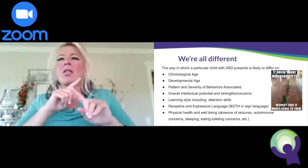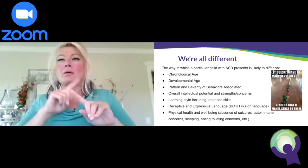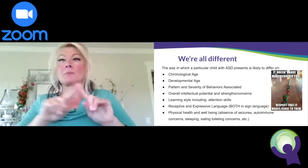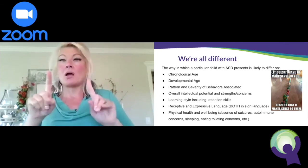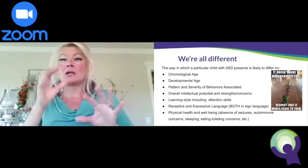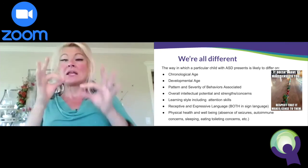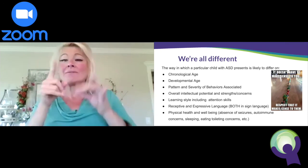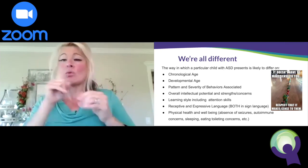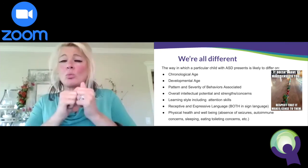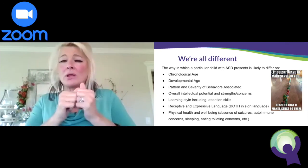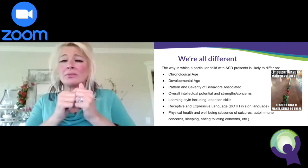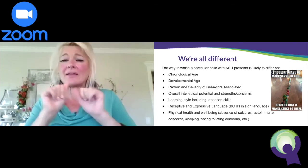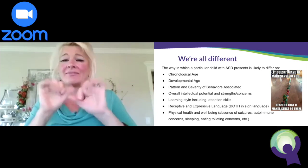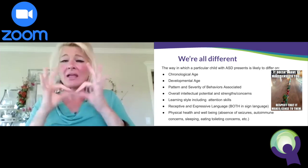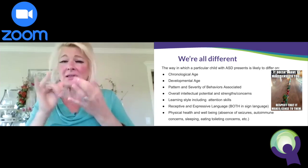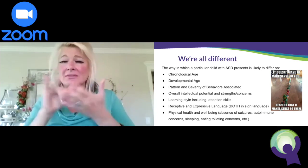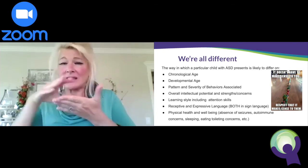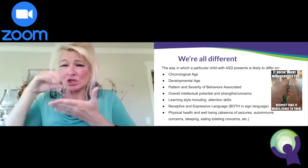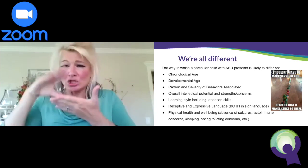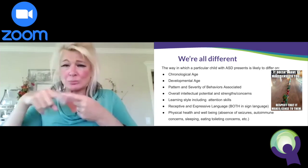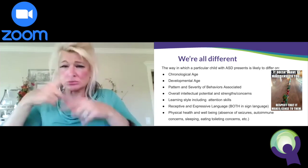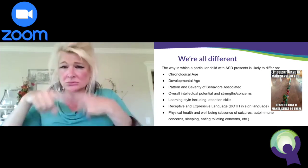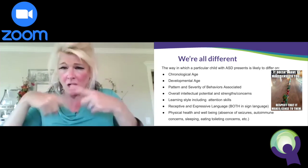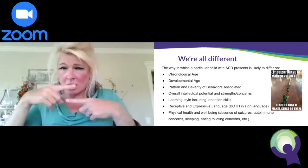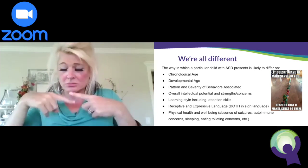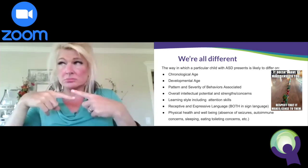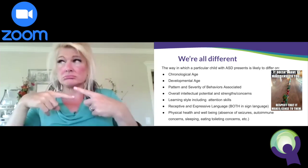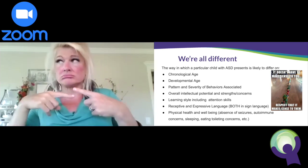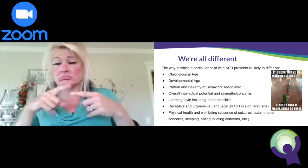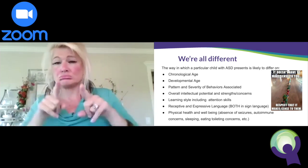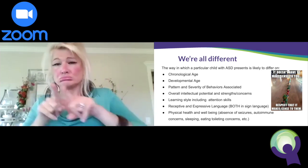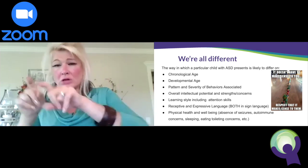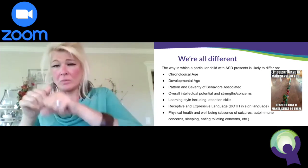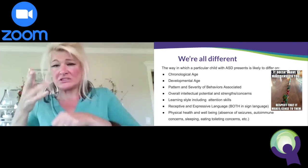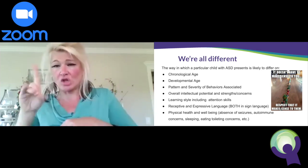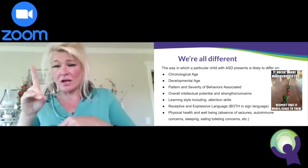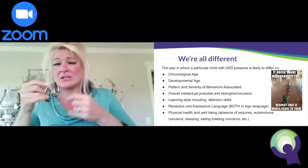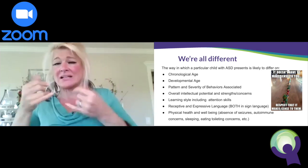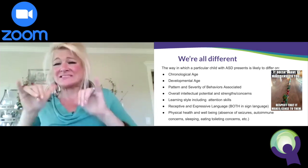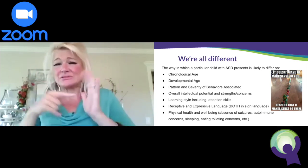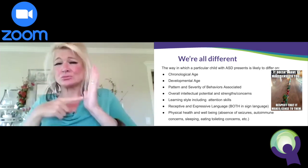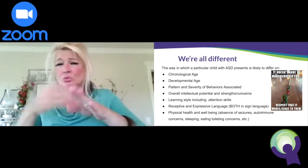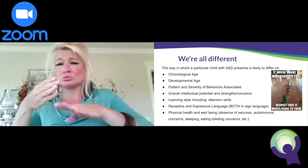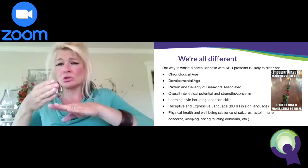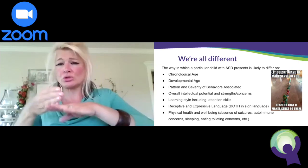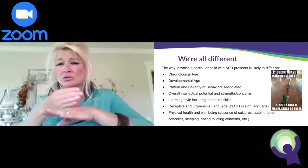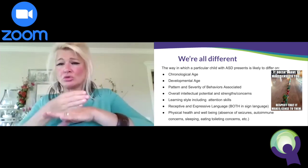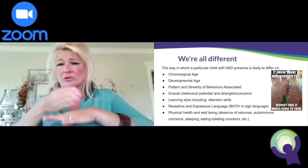there's still some issues that can come up, especially when you're determining when they're learning sign,